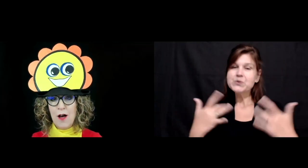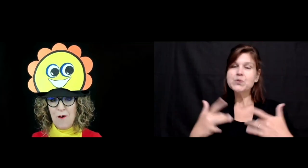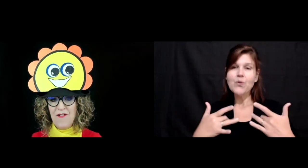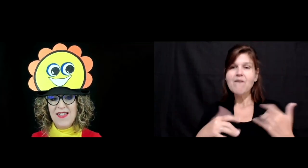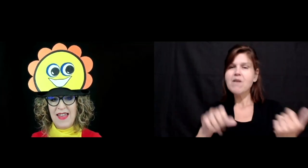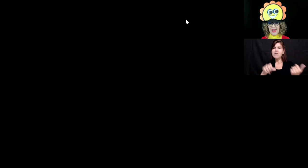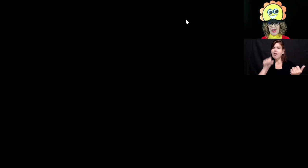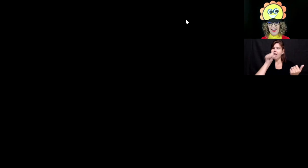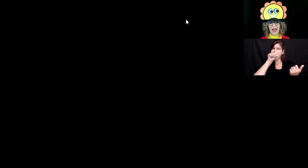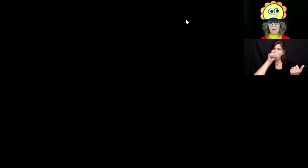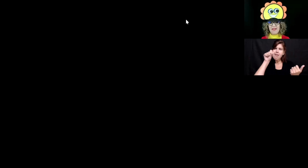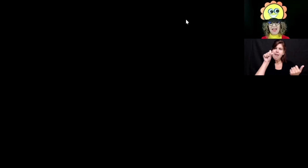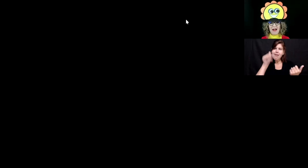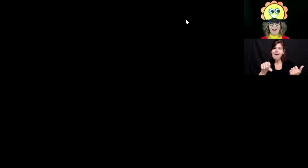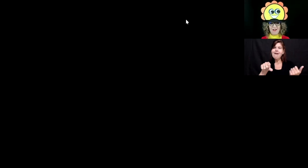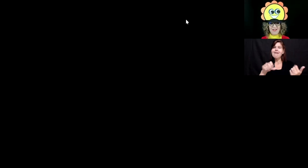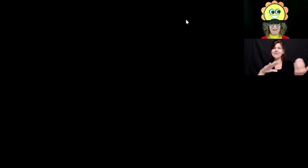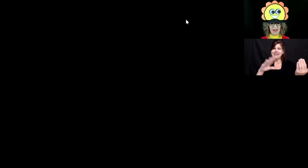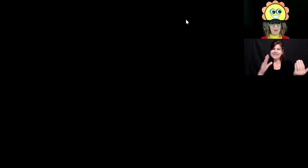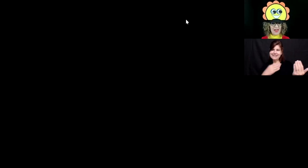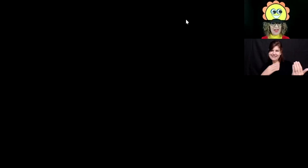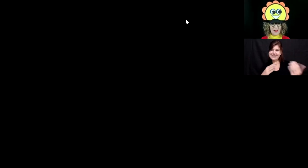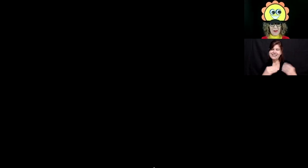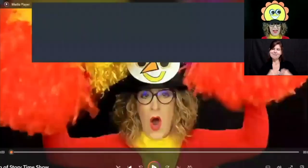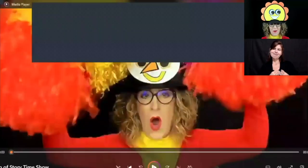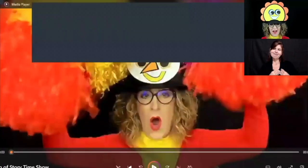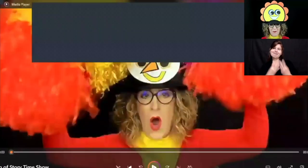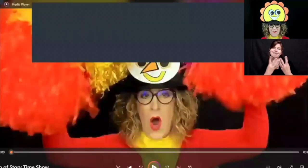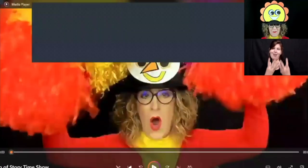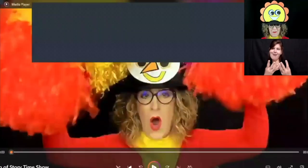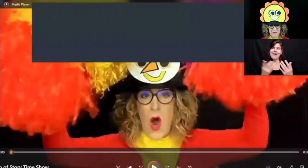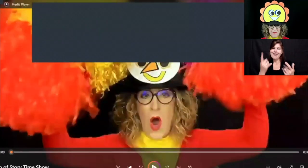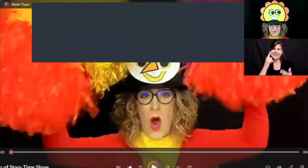love singing, and I'm singing my heart out next week. Here we go.